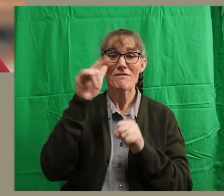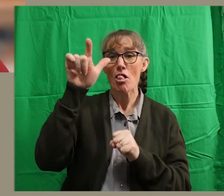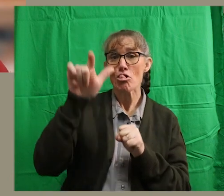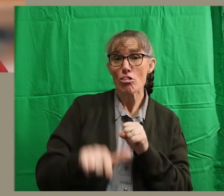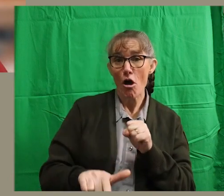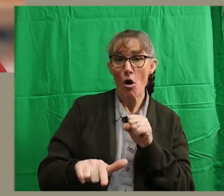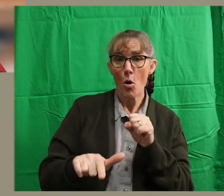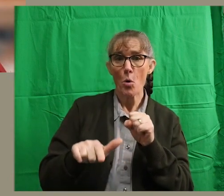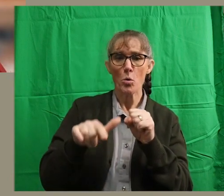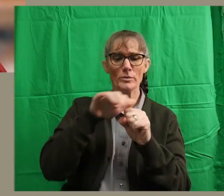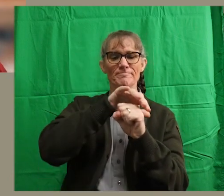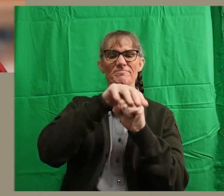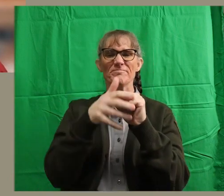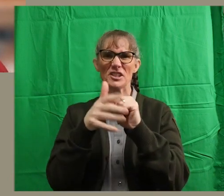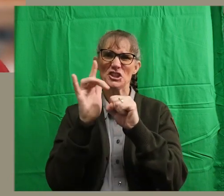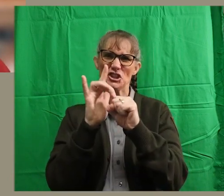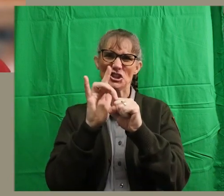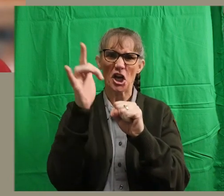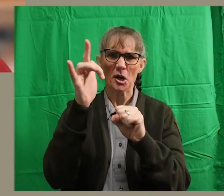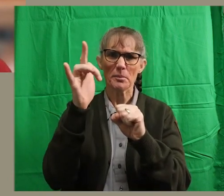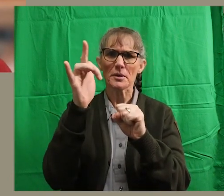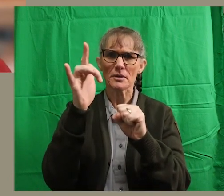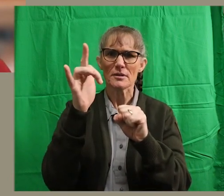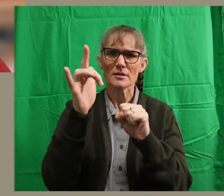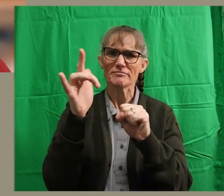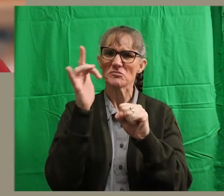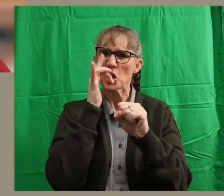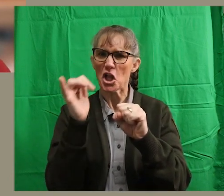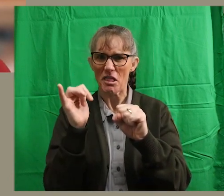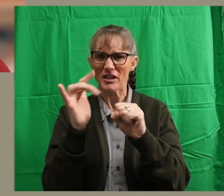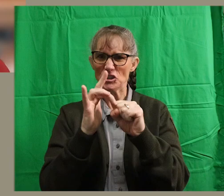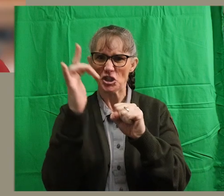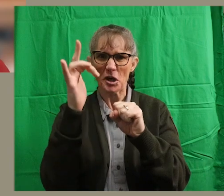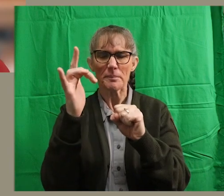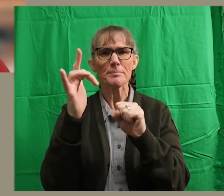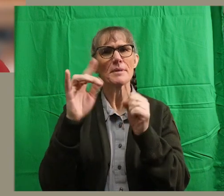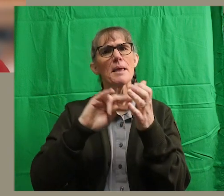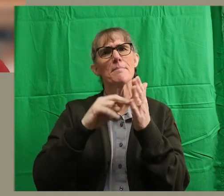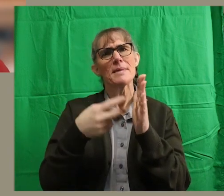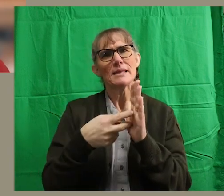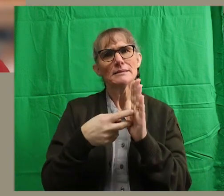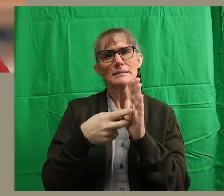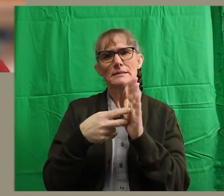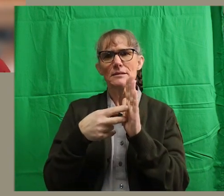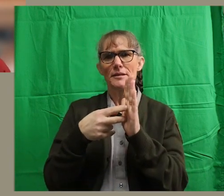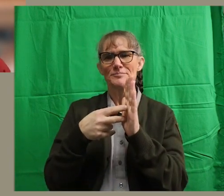indicated by a sharp or pointy look to the tooth, which indicates a less abrasive diet because there